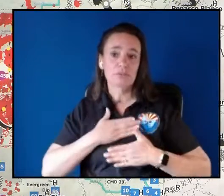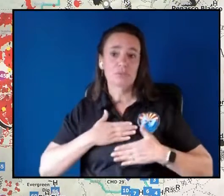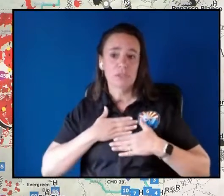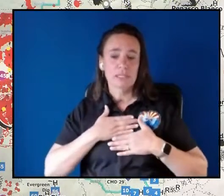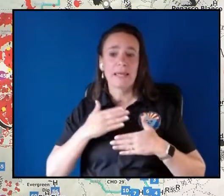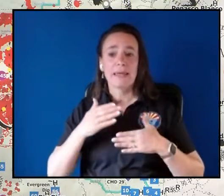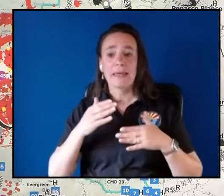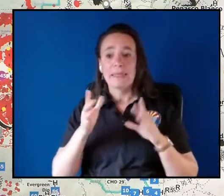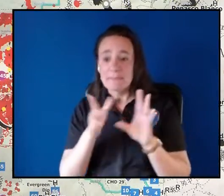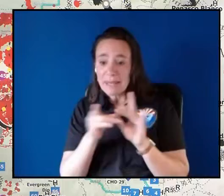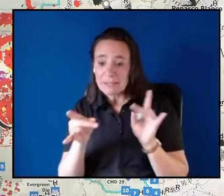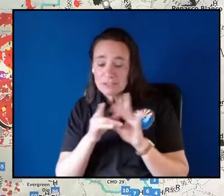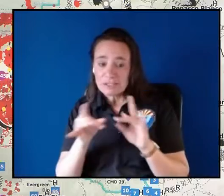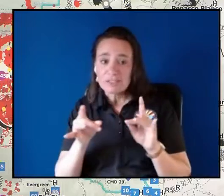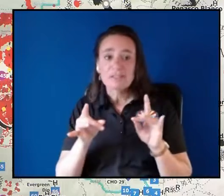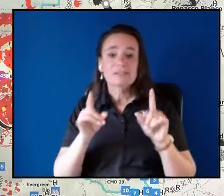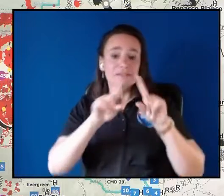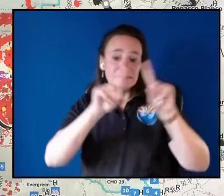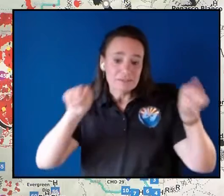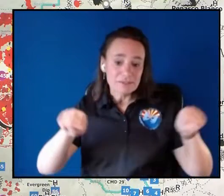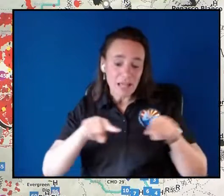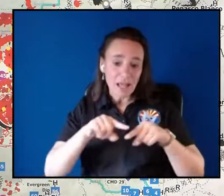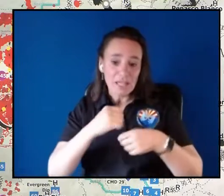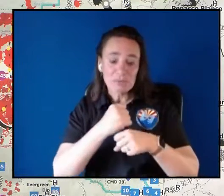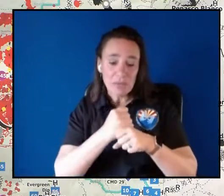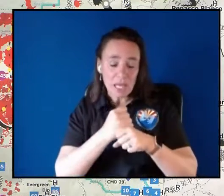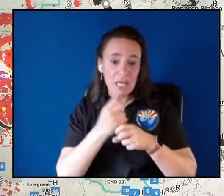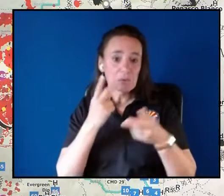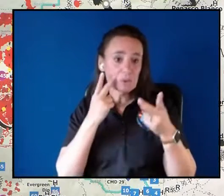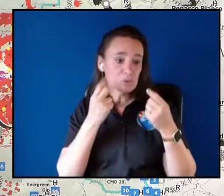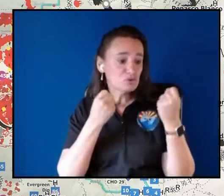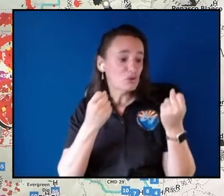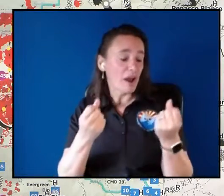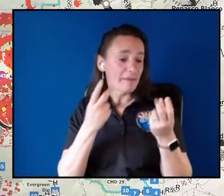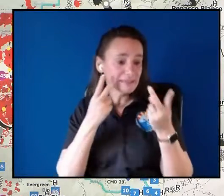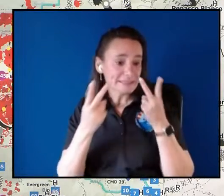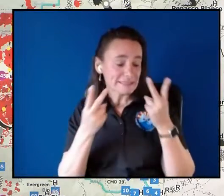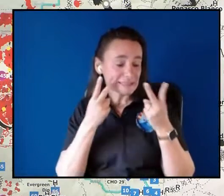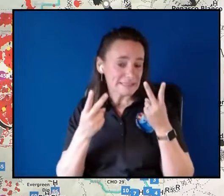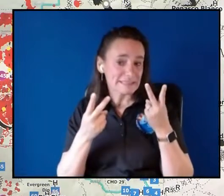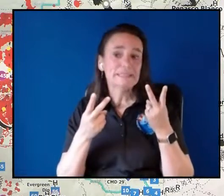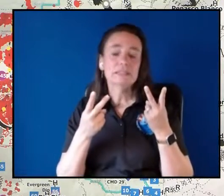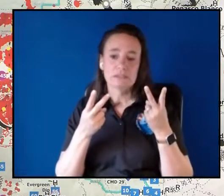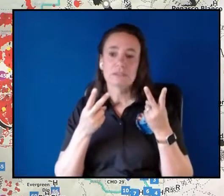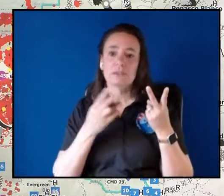in the evenings. So, please continue with all that.